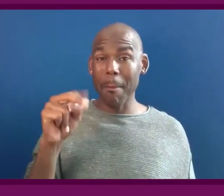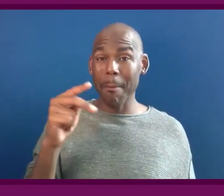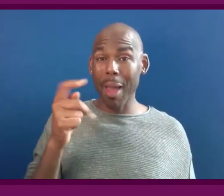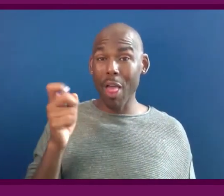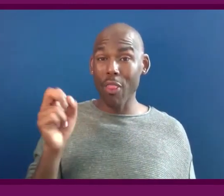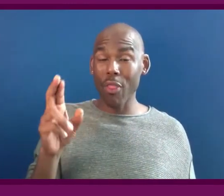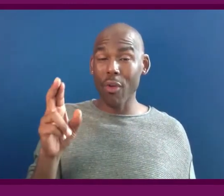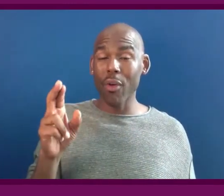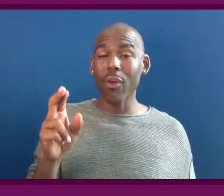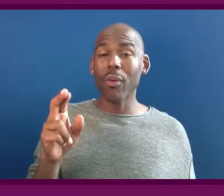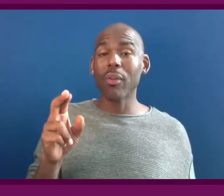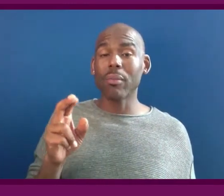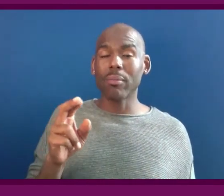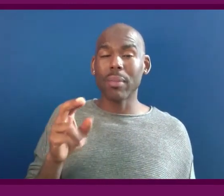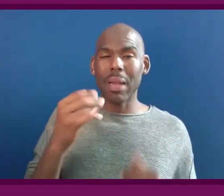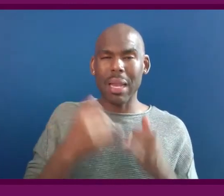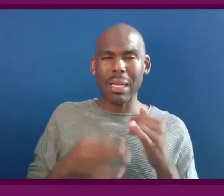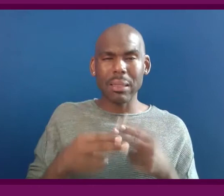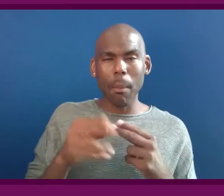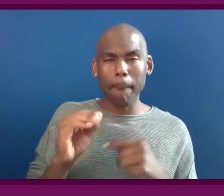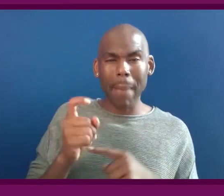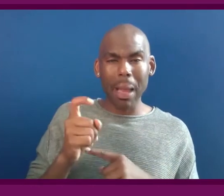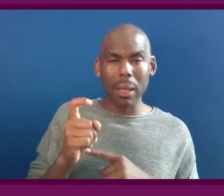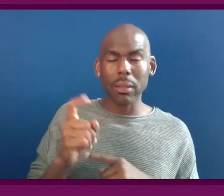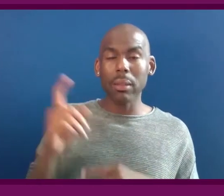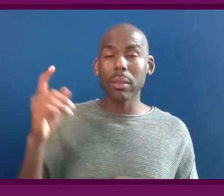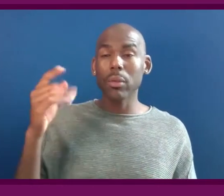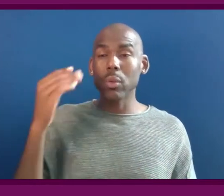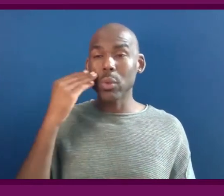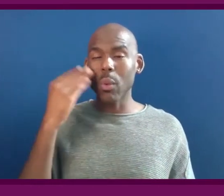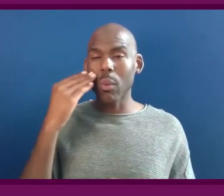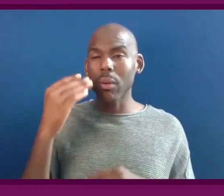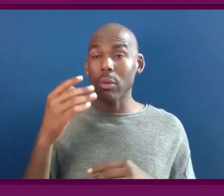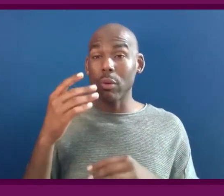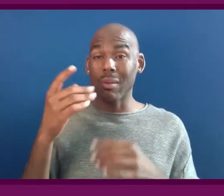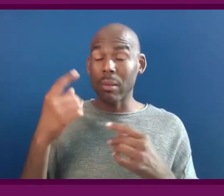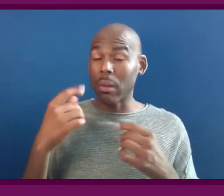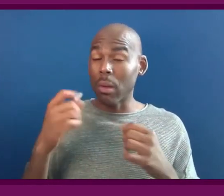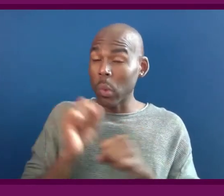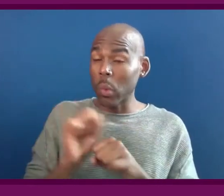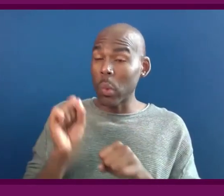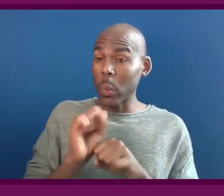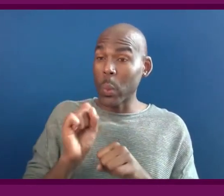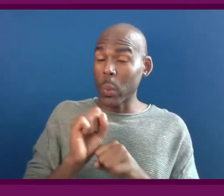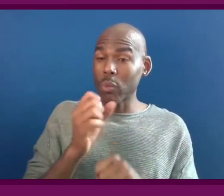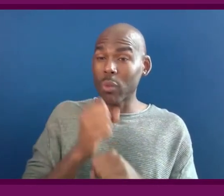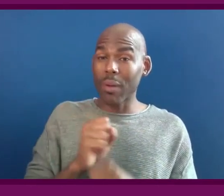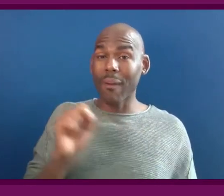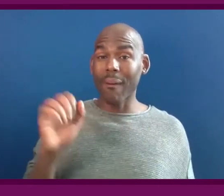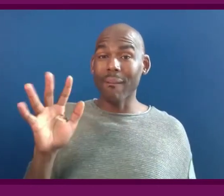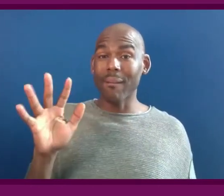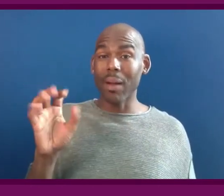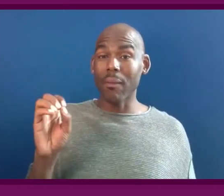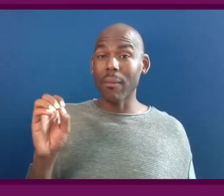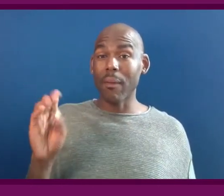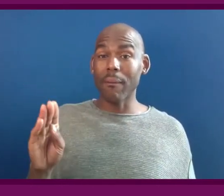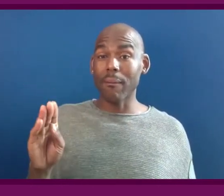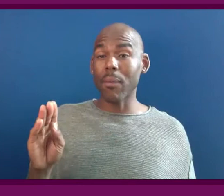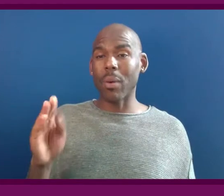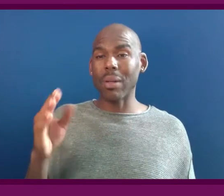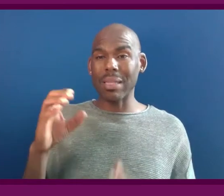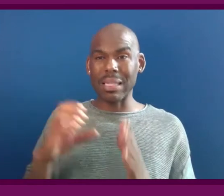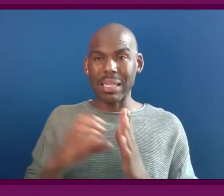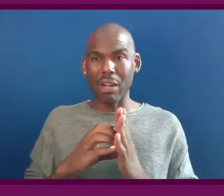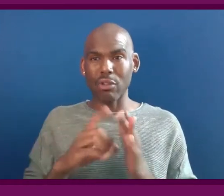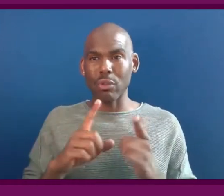He enacted so much change to get the 504 section of the Rehabilitation Act to be implemented.